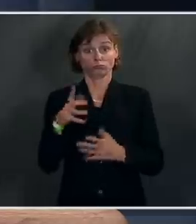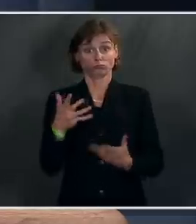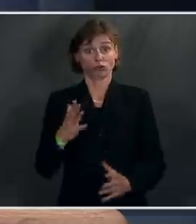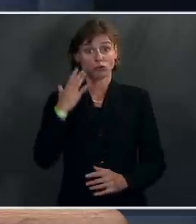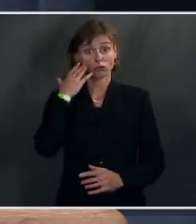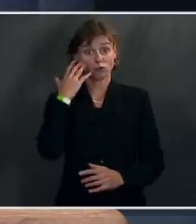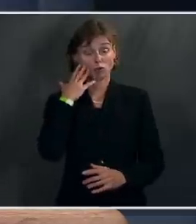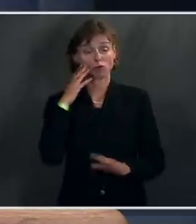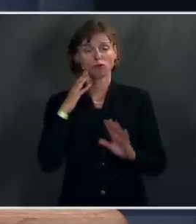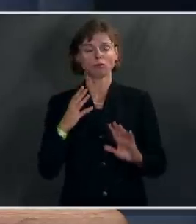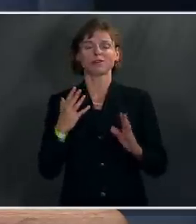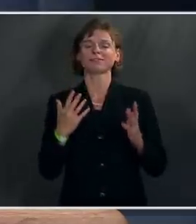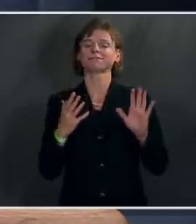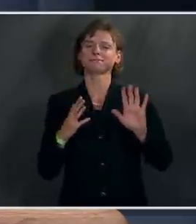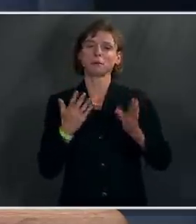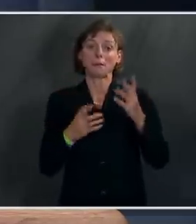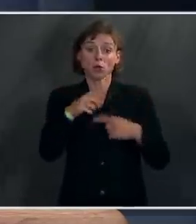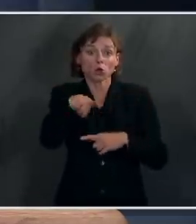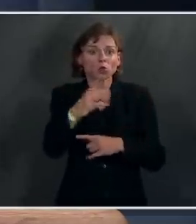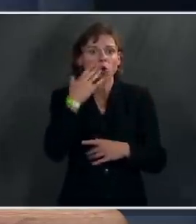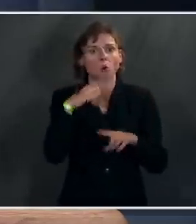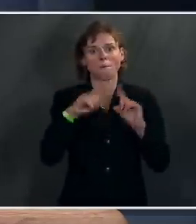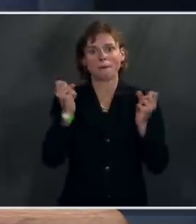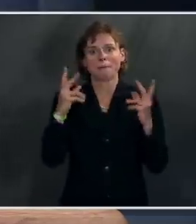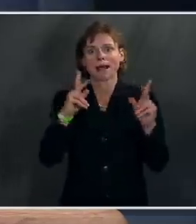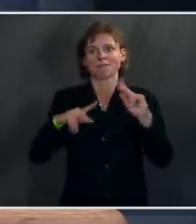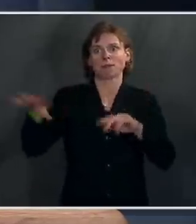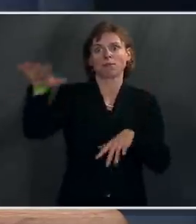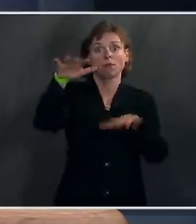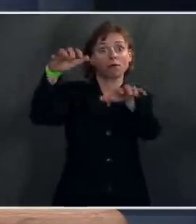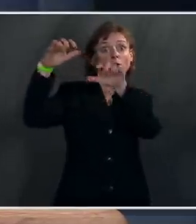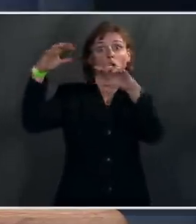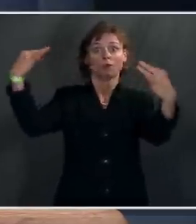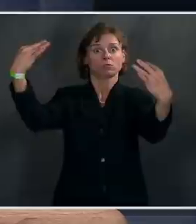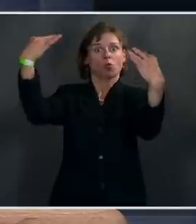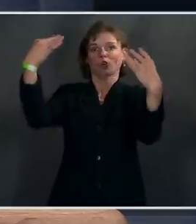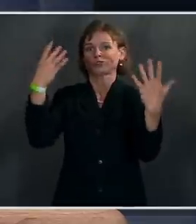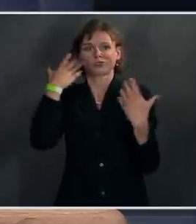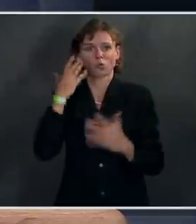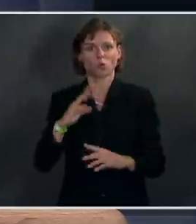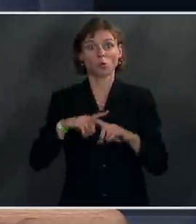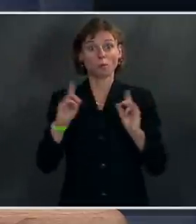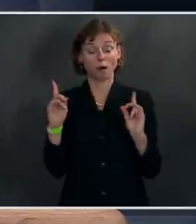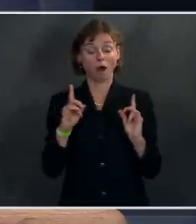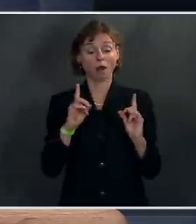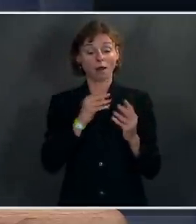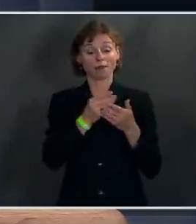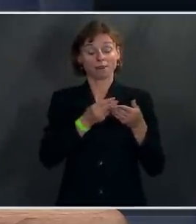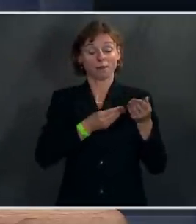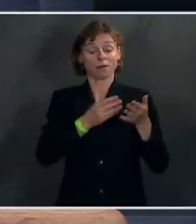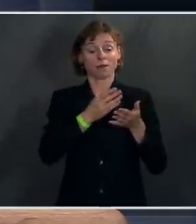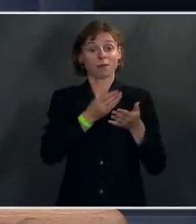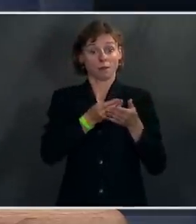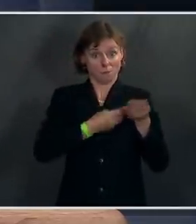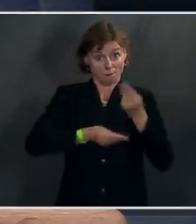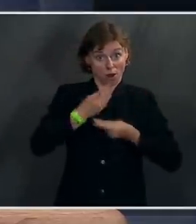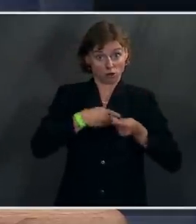well, maybe as you know, but a lot of people watching do not know that once a budget resolution is passed, the House and Senate negotiators